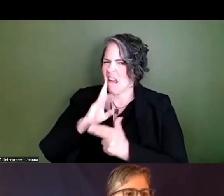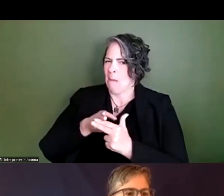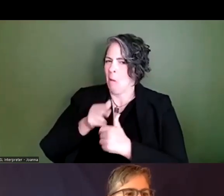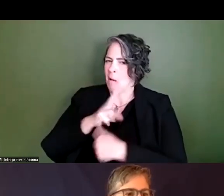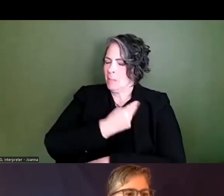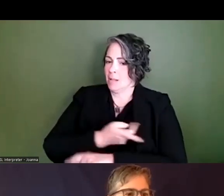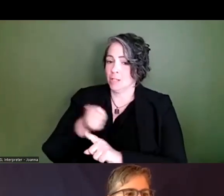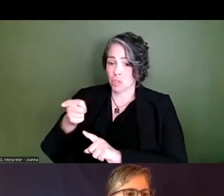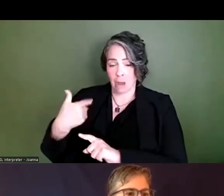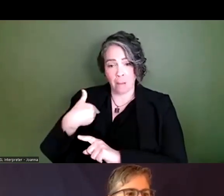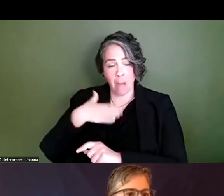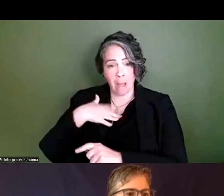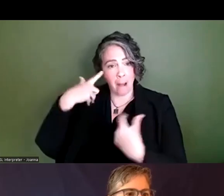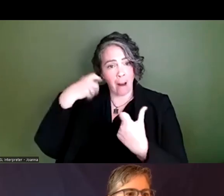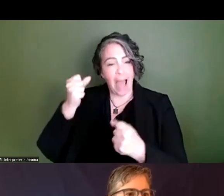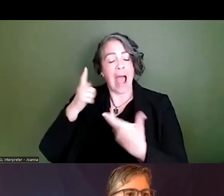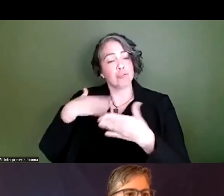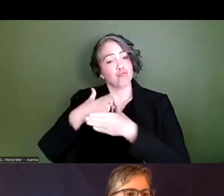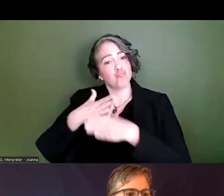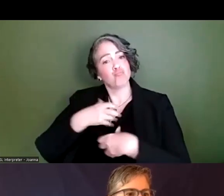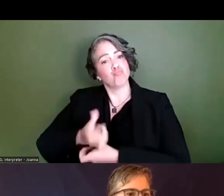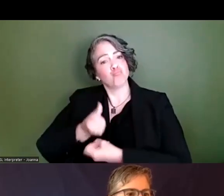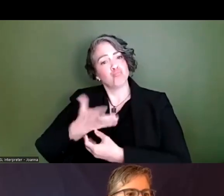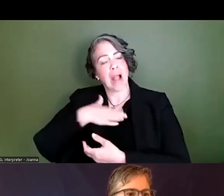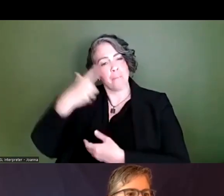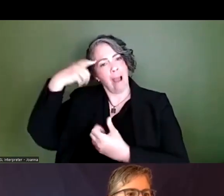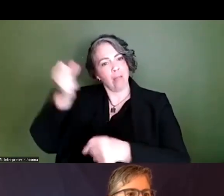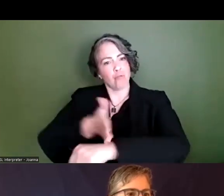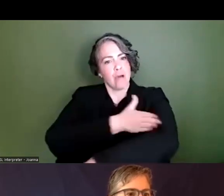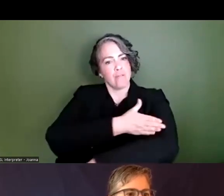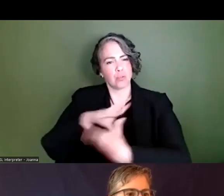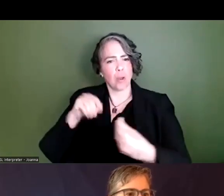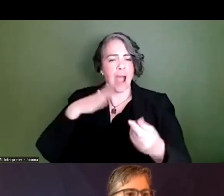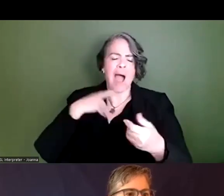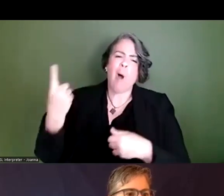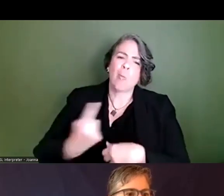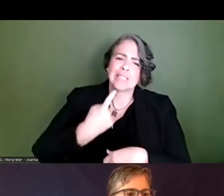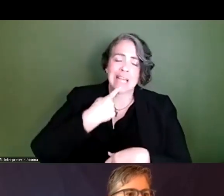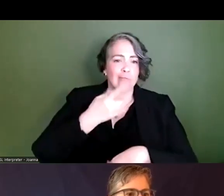And when I was done, like I always say, “recovery is real.” You know, I'll say it all the time. And